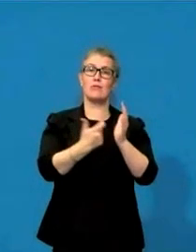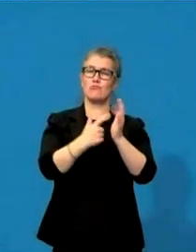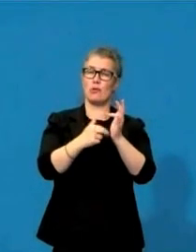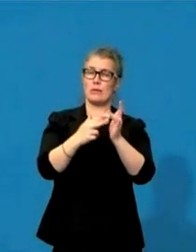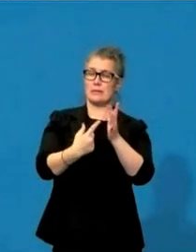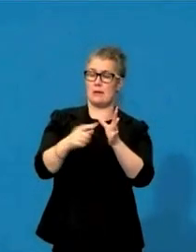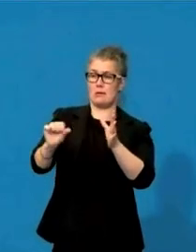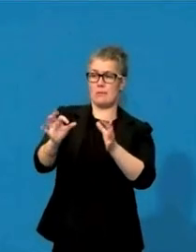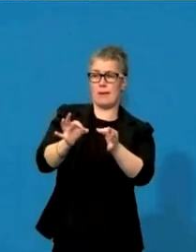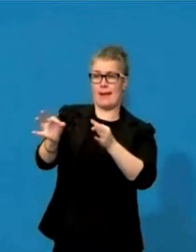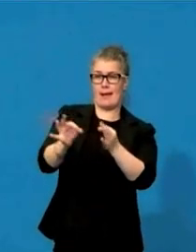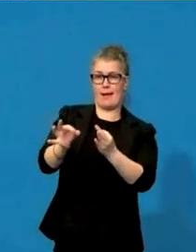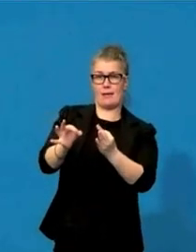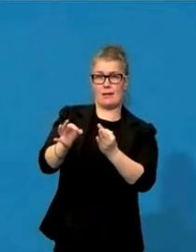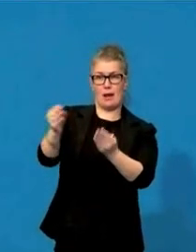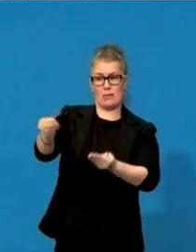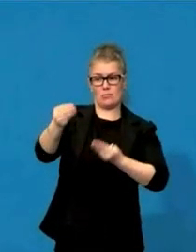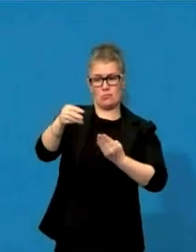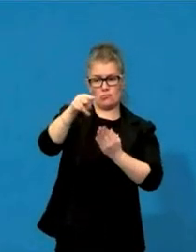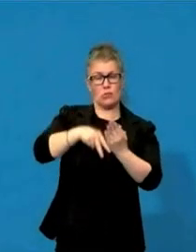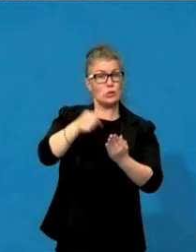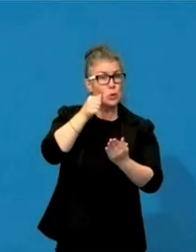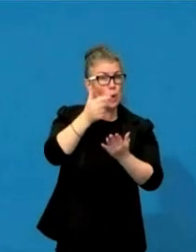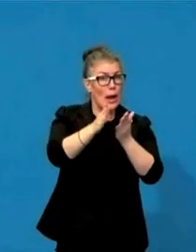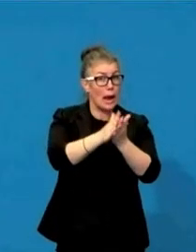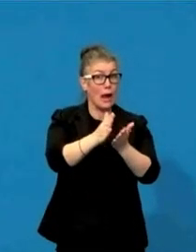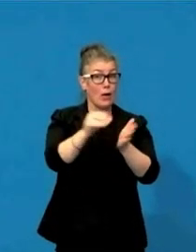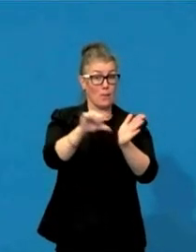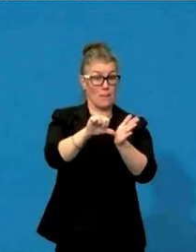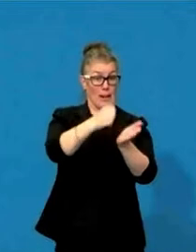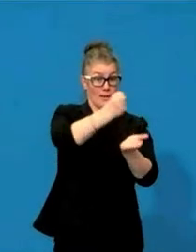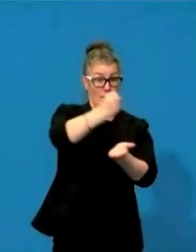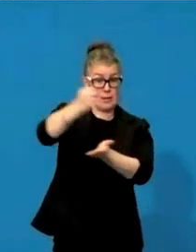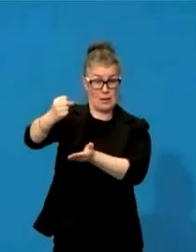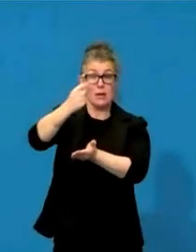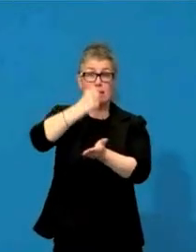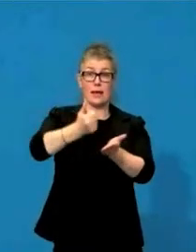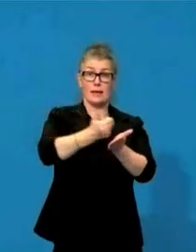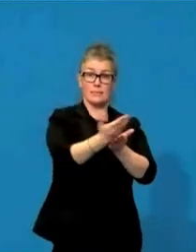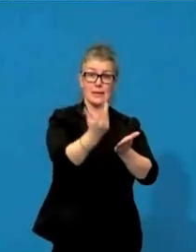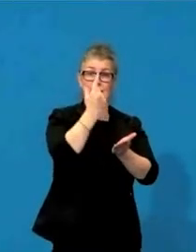how the money can be used and what the purpose of each of the supports are?